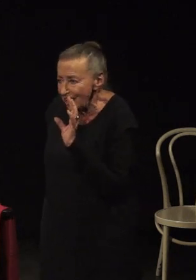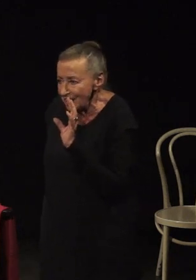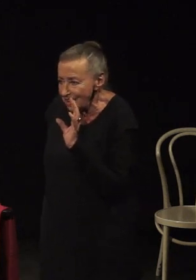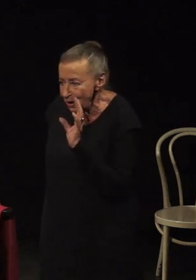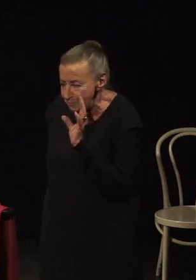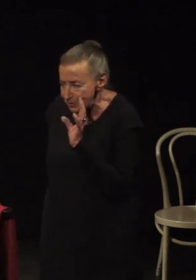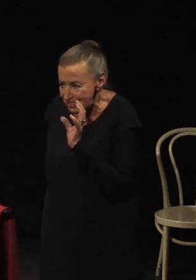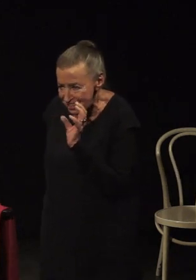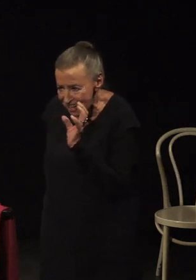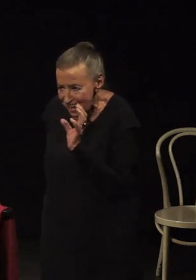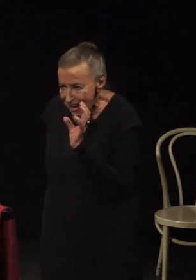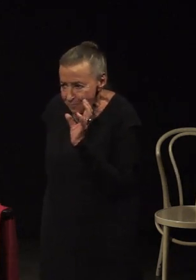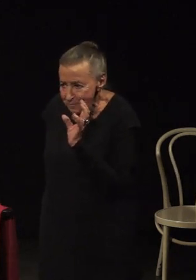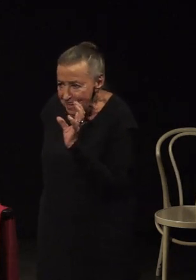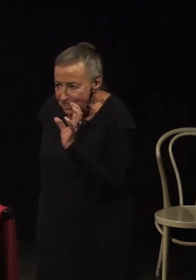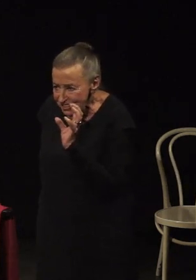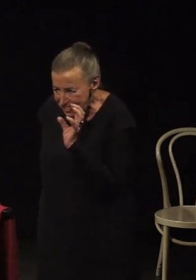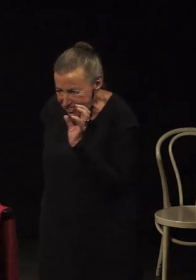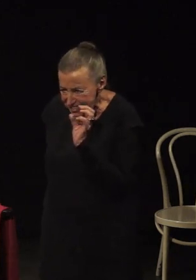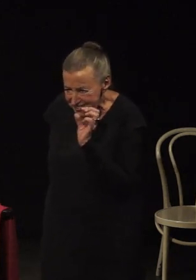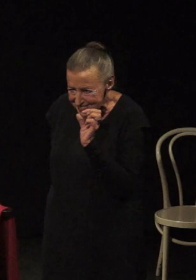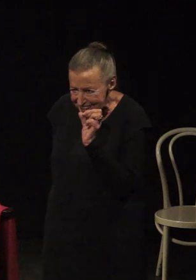choice cuts of finest meat.